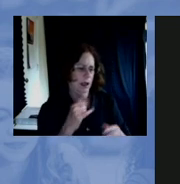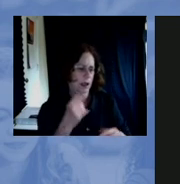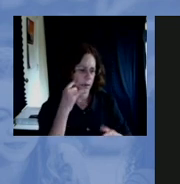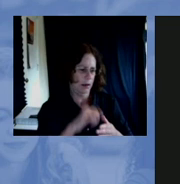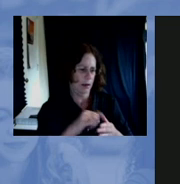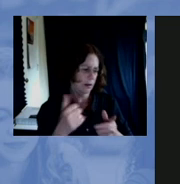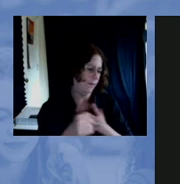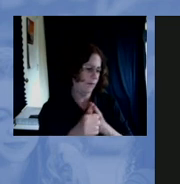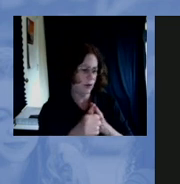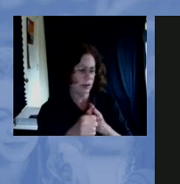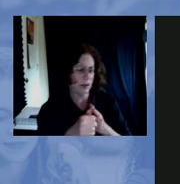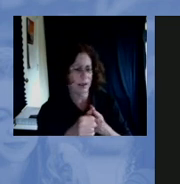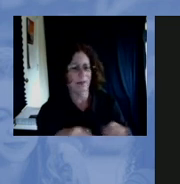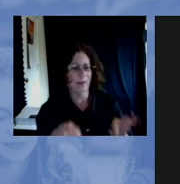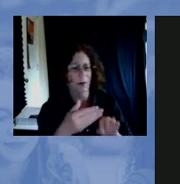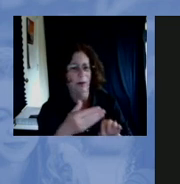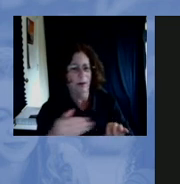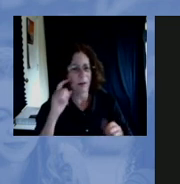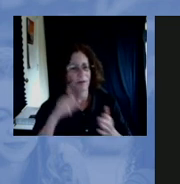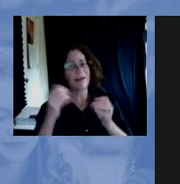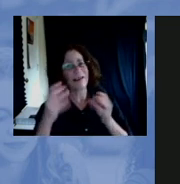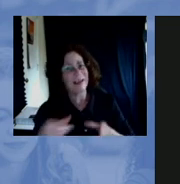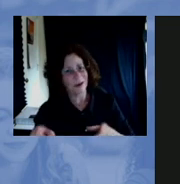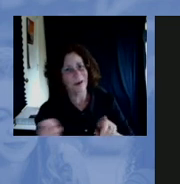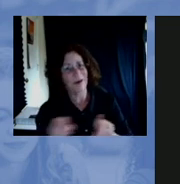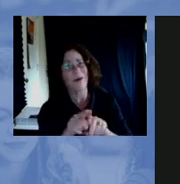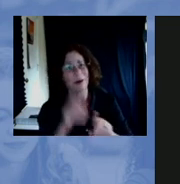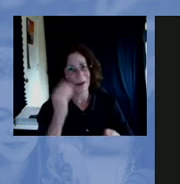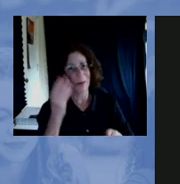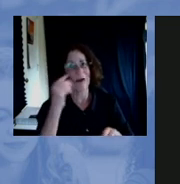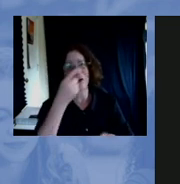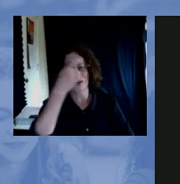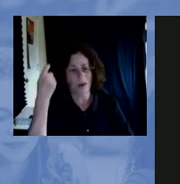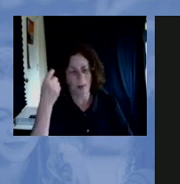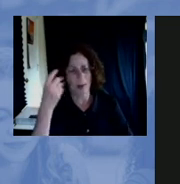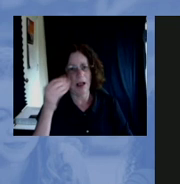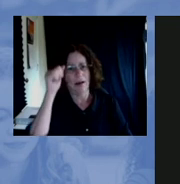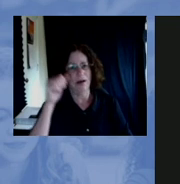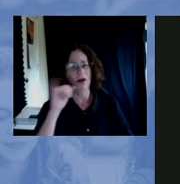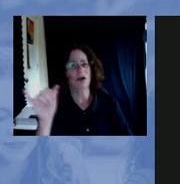RECOGNIZE OUR TEACHERS HAVE ALSO BEEN THROUGH A TRAUMATIC EVENT AND THE ADULTS IN THE BUILDING